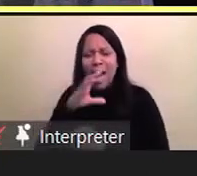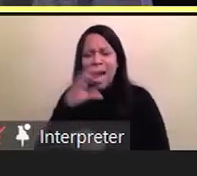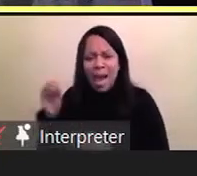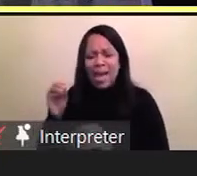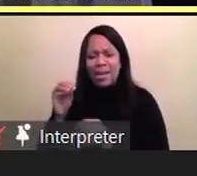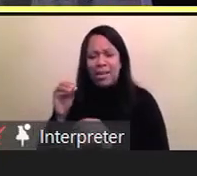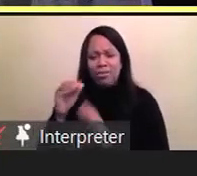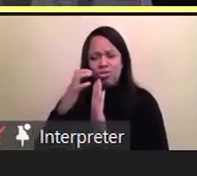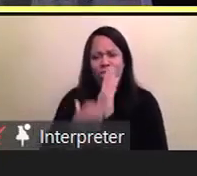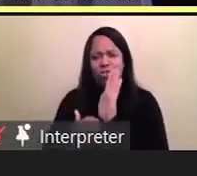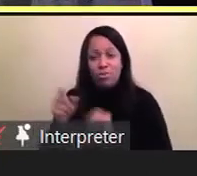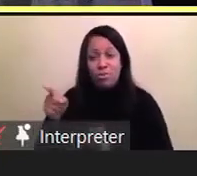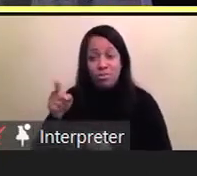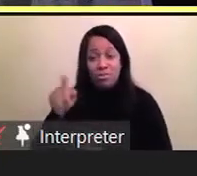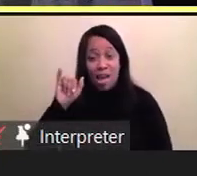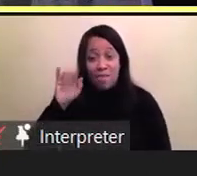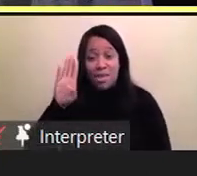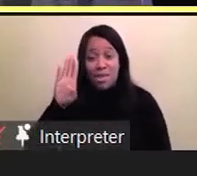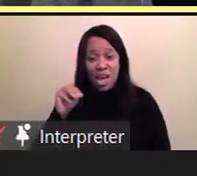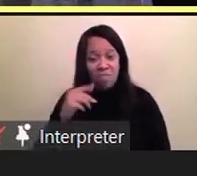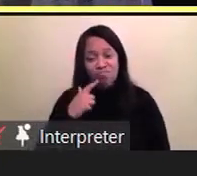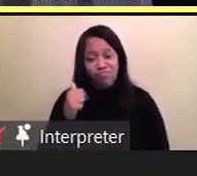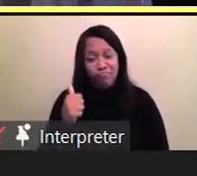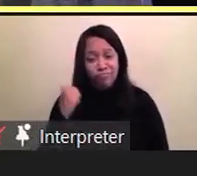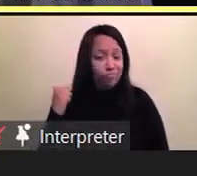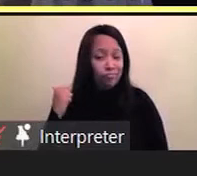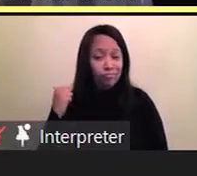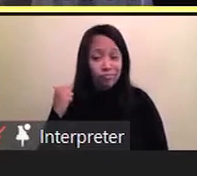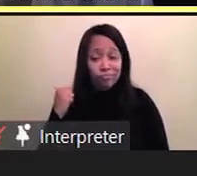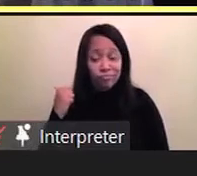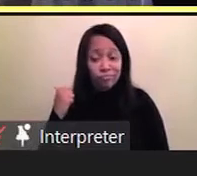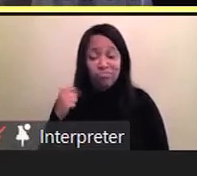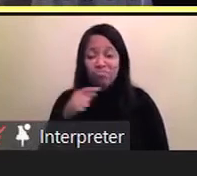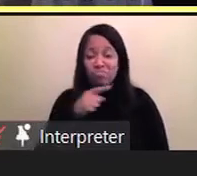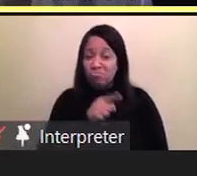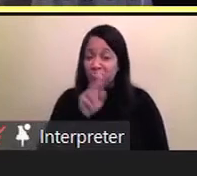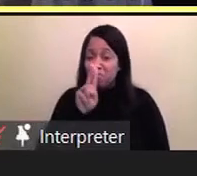The company refused. And he brought a lawsuit, and it went to court.